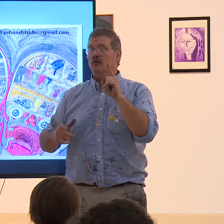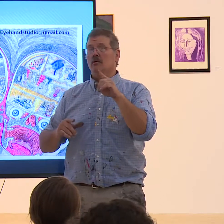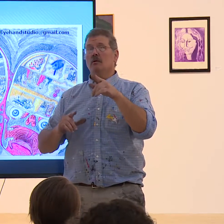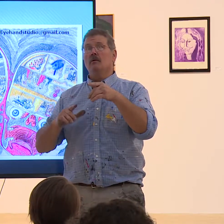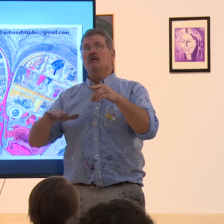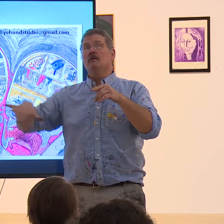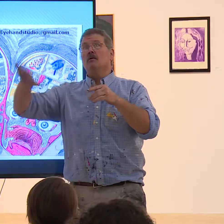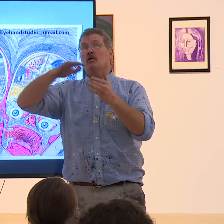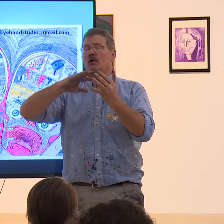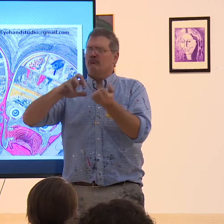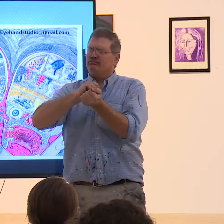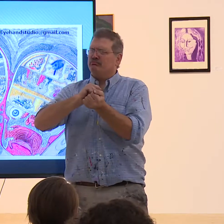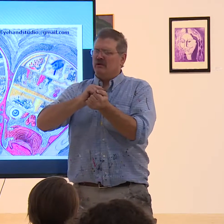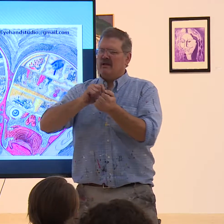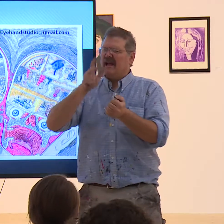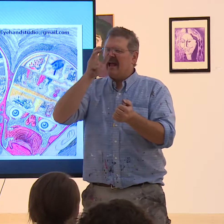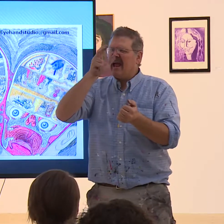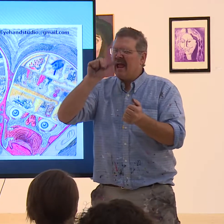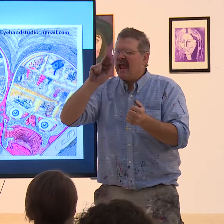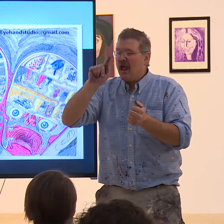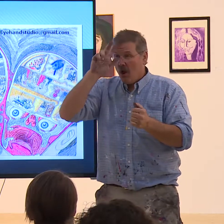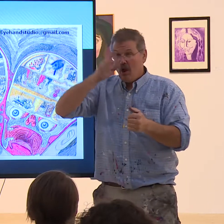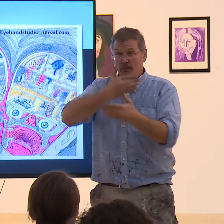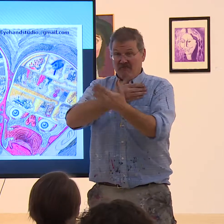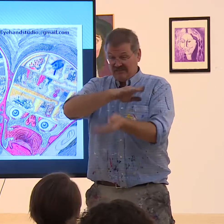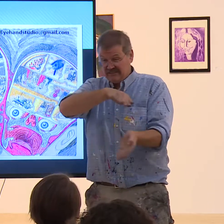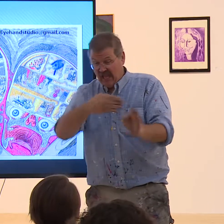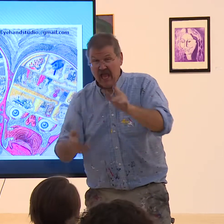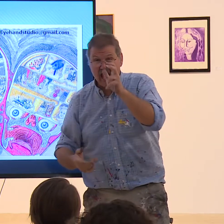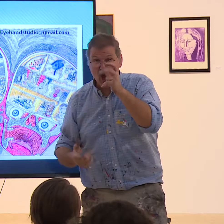and there's butterflies to represent deafhood...